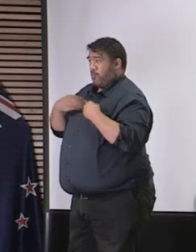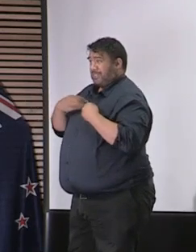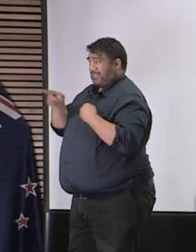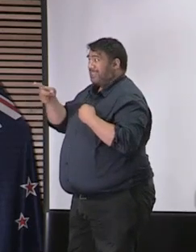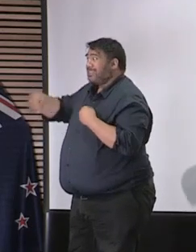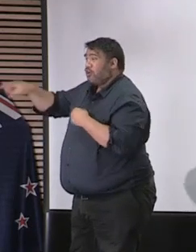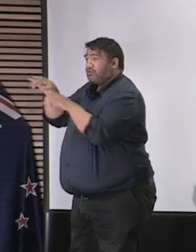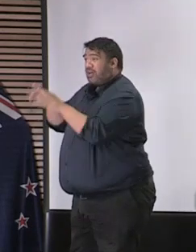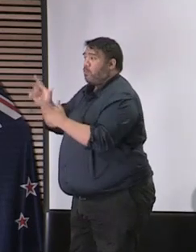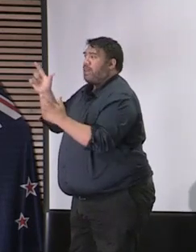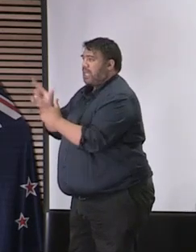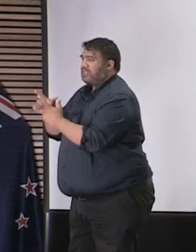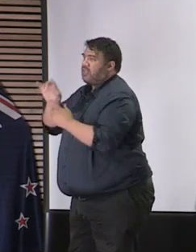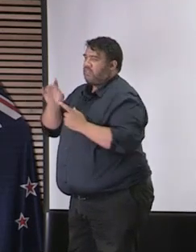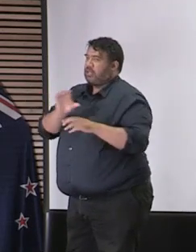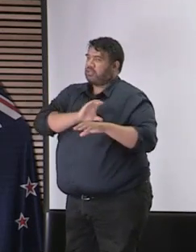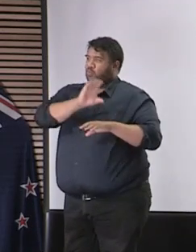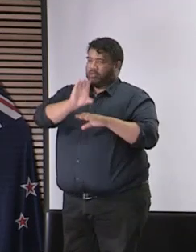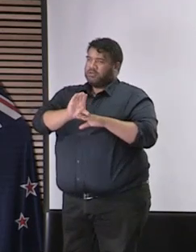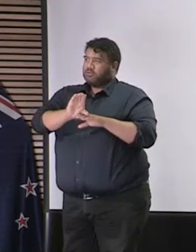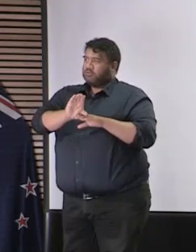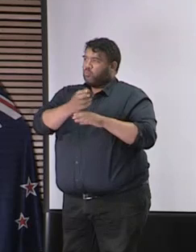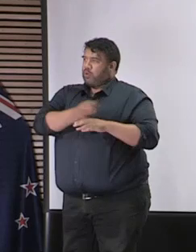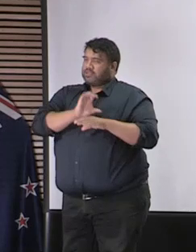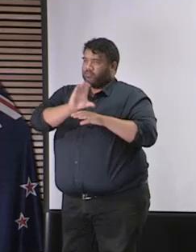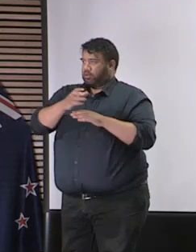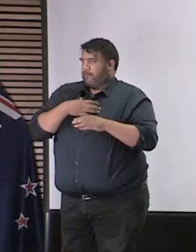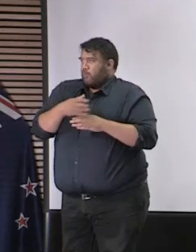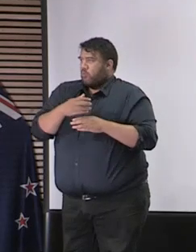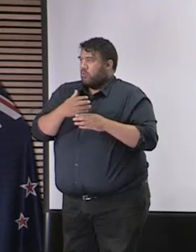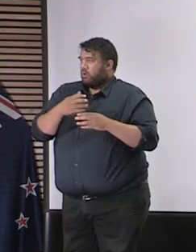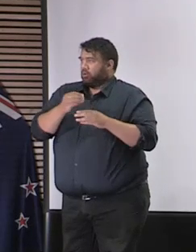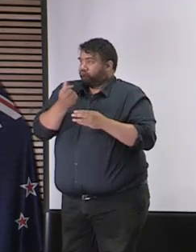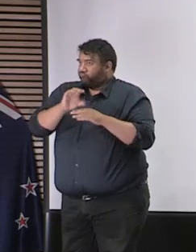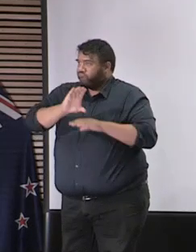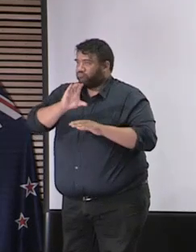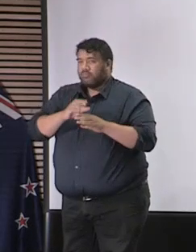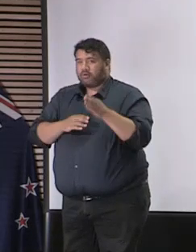small injection but actually the value of that for most businesses would be much